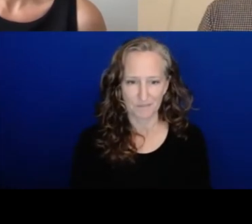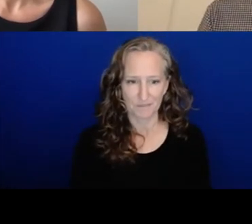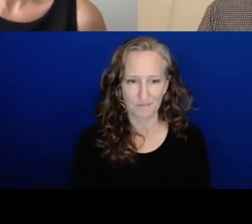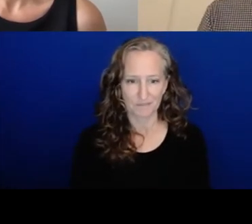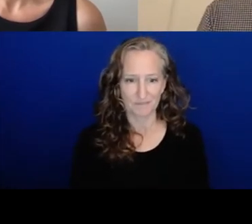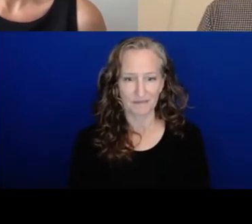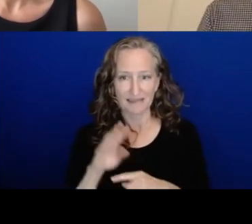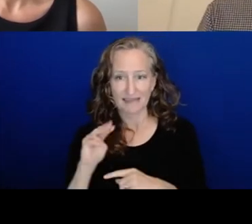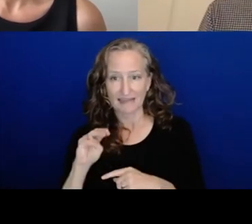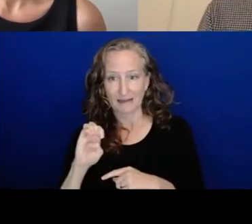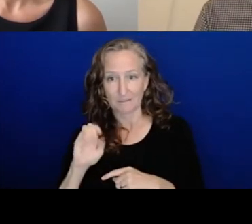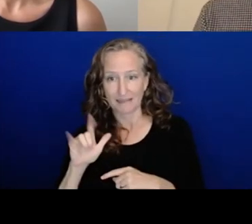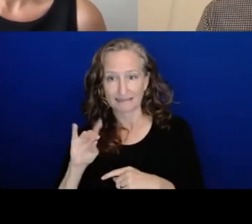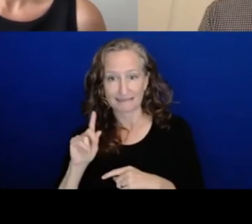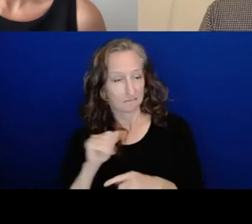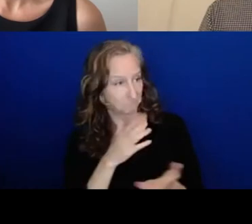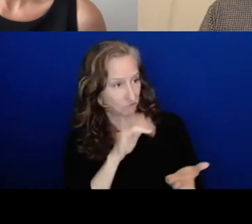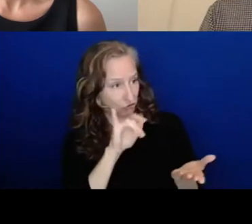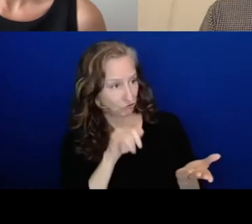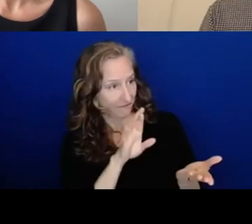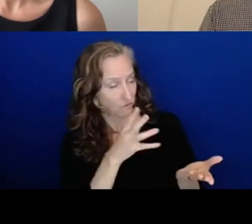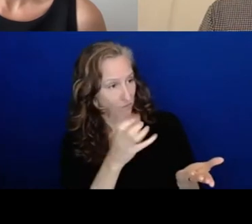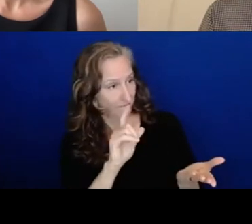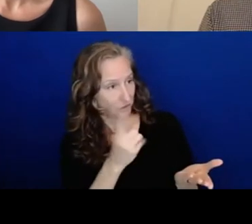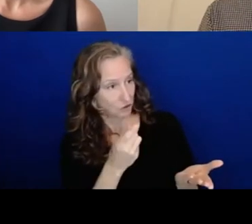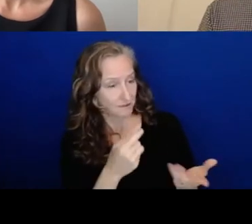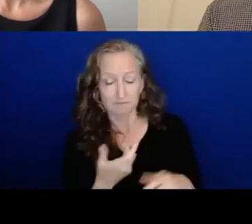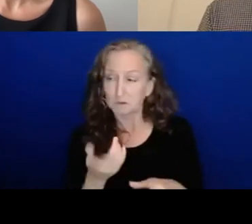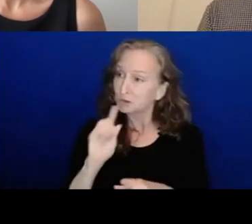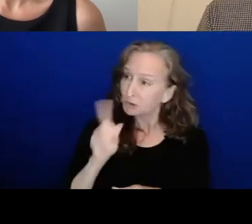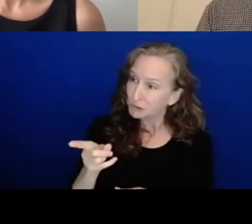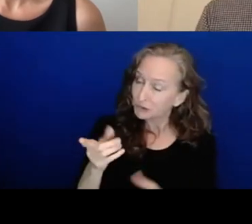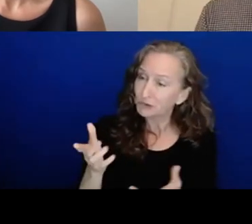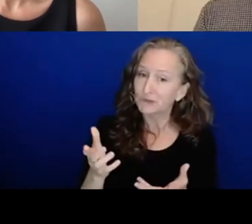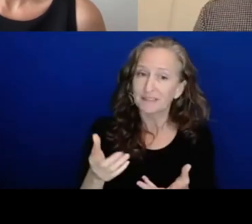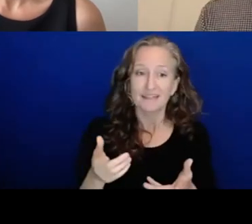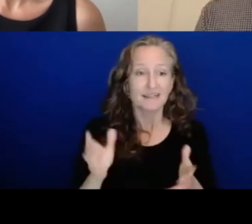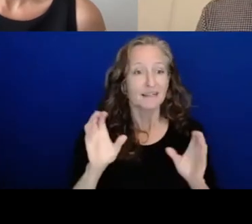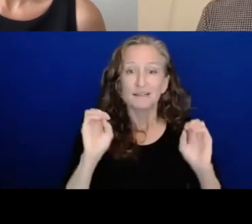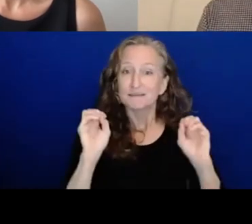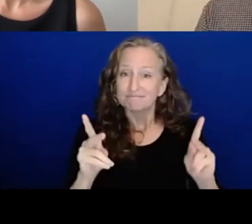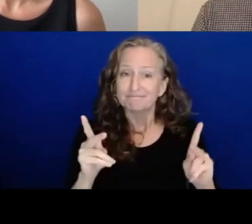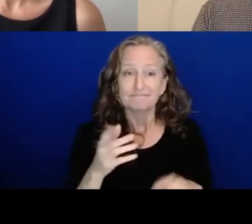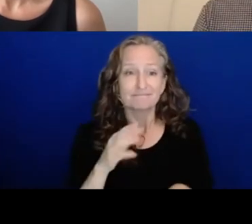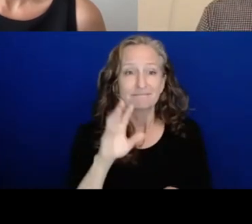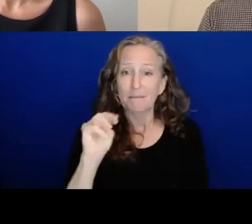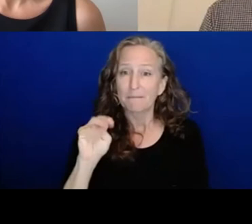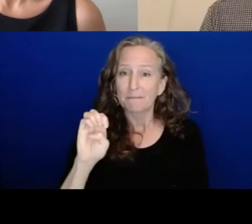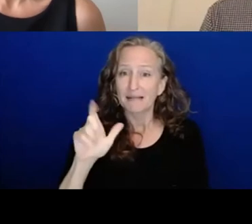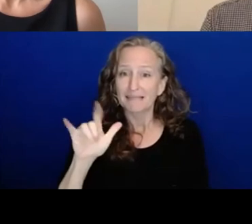Sure. Thank you. All right. I'm okay, Melinda, thank you for asking. I am paying very close